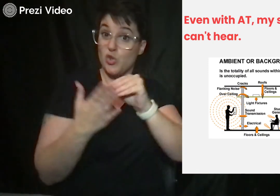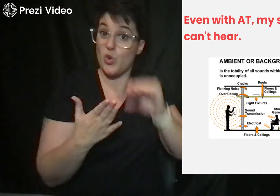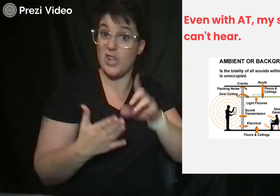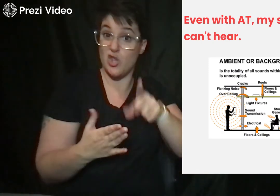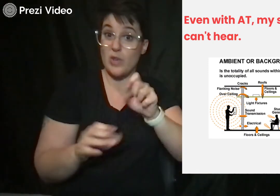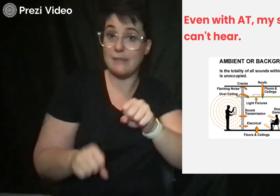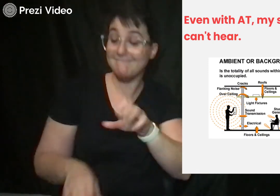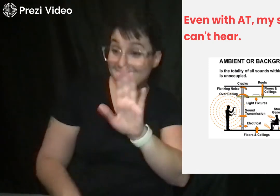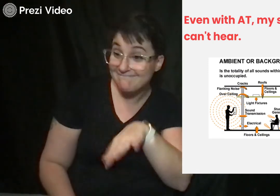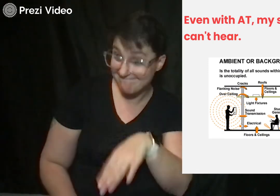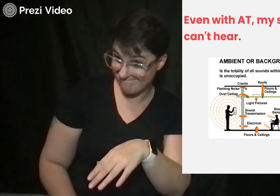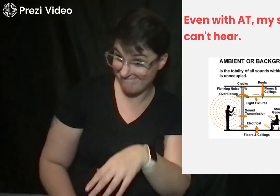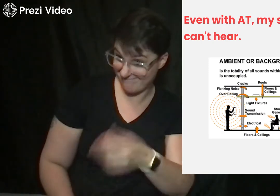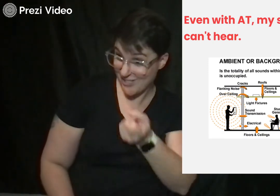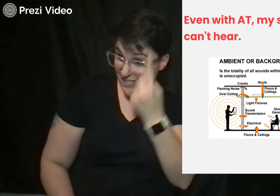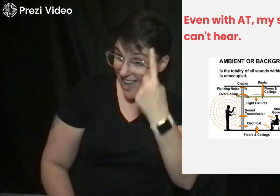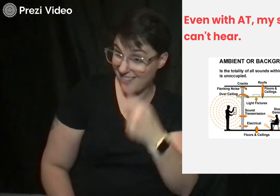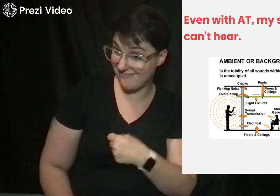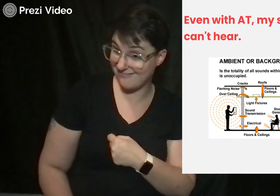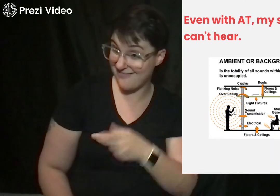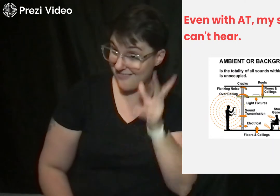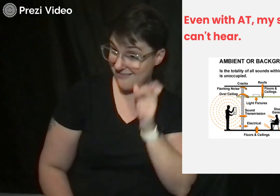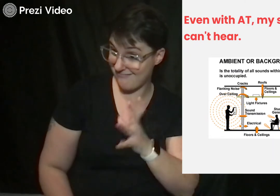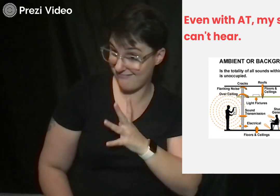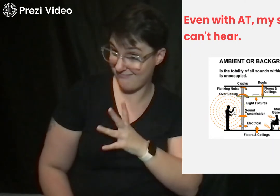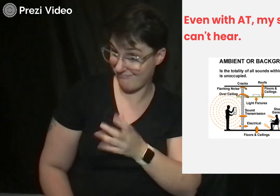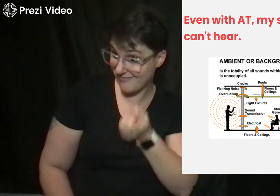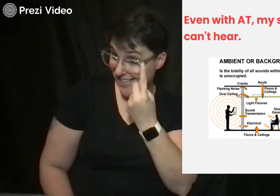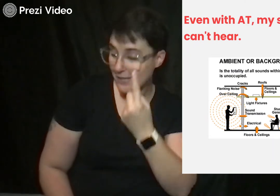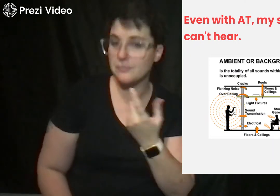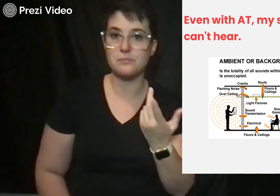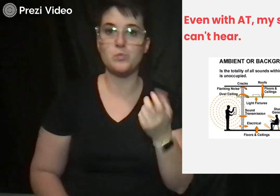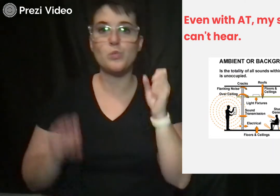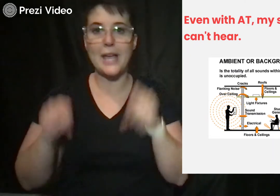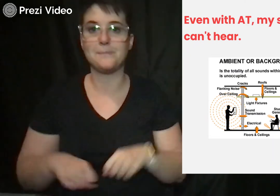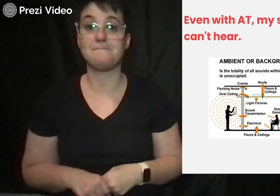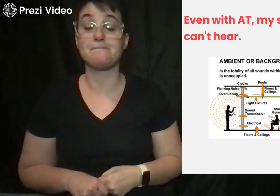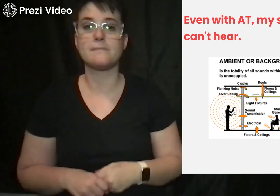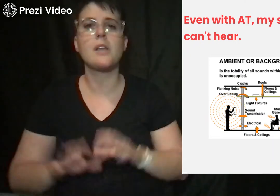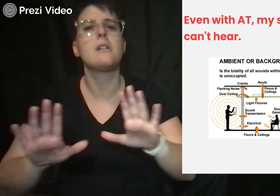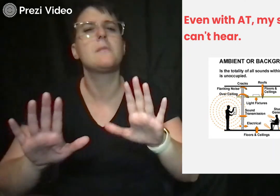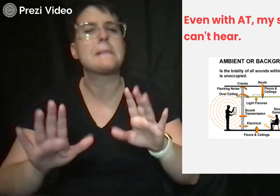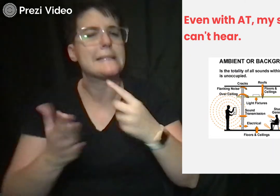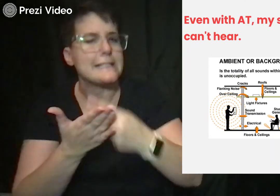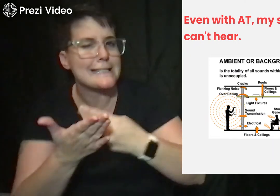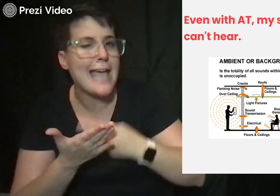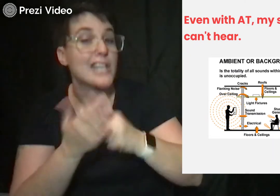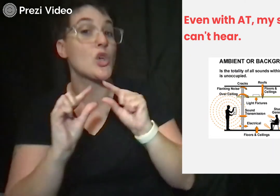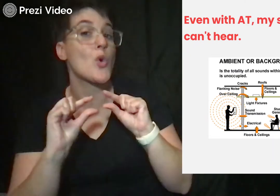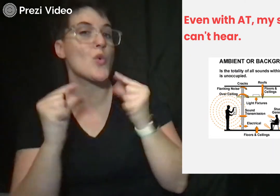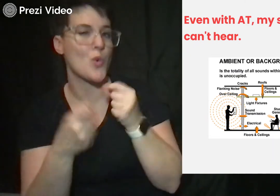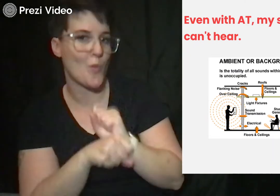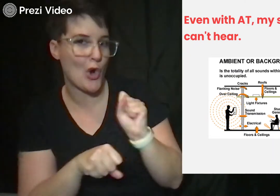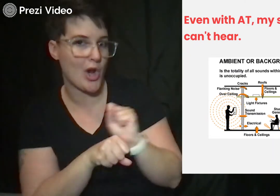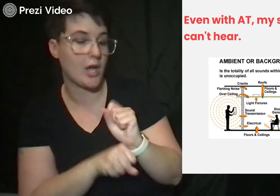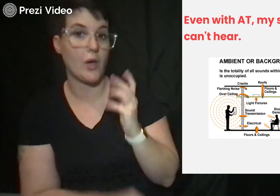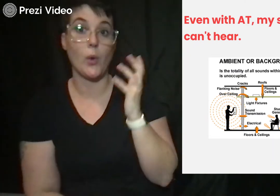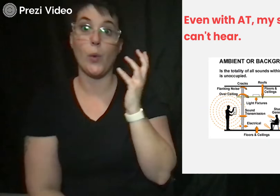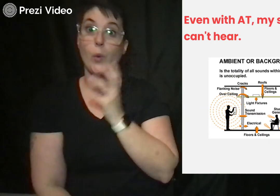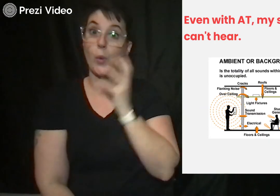You can see if it’s working by checking for understanding with the student. Let’s talk about group work for a moment.